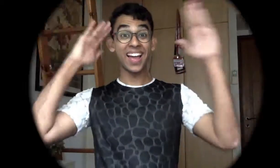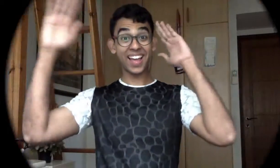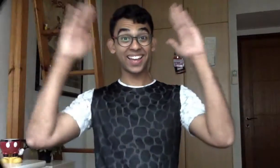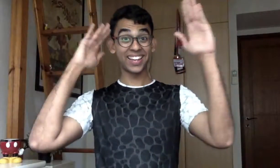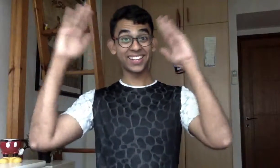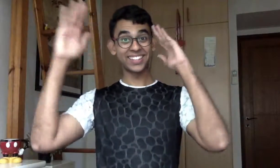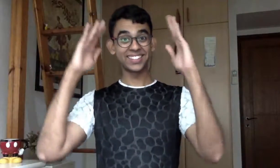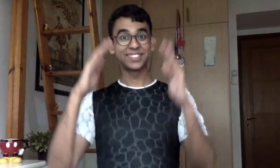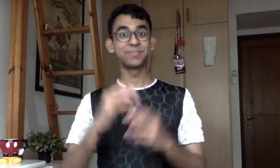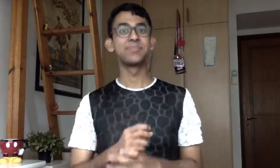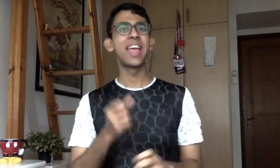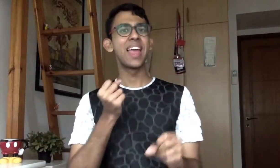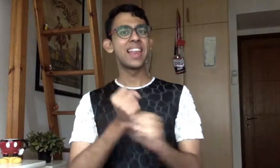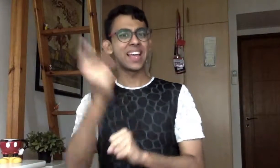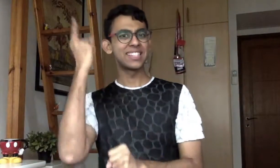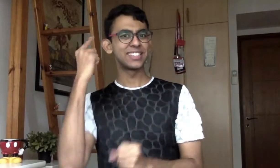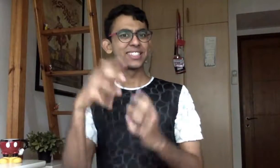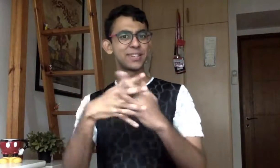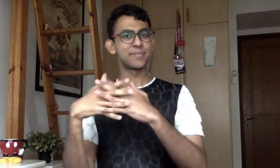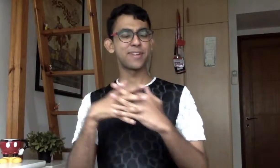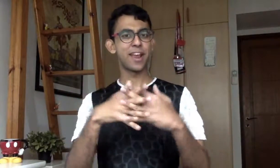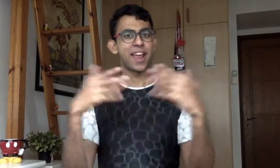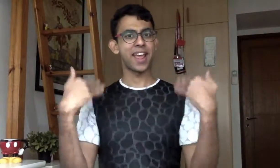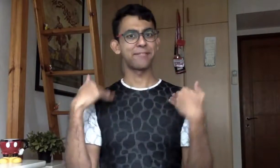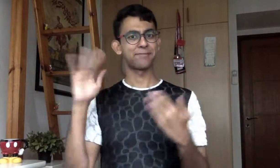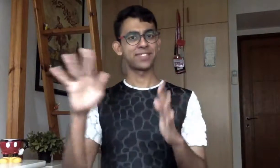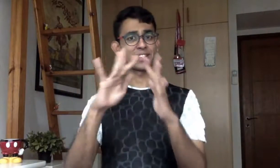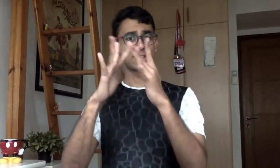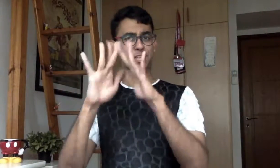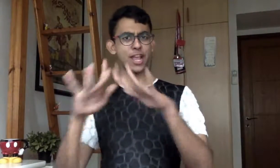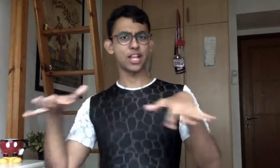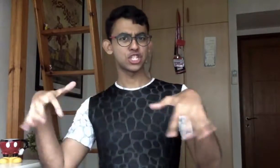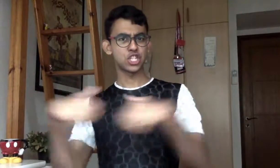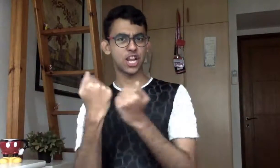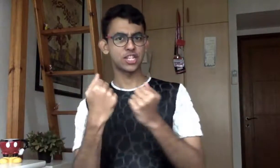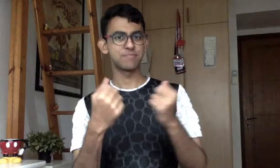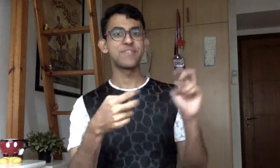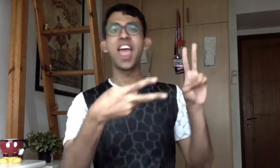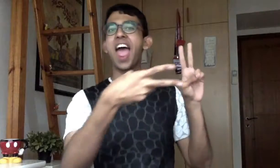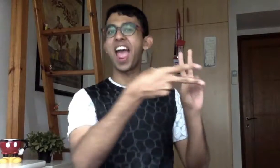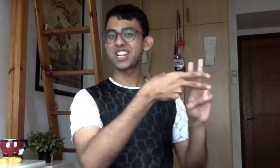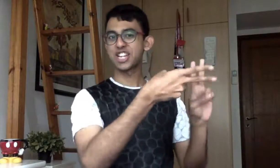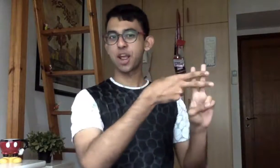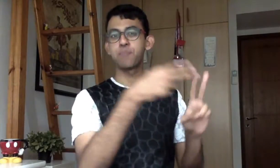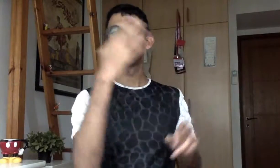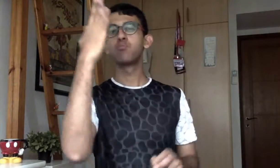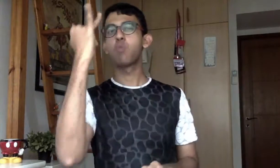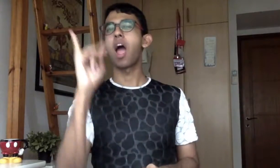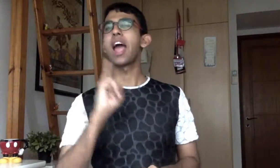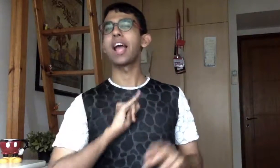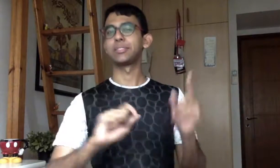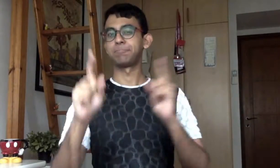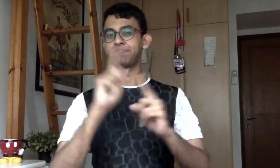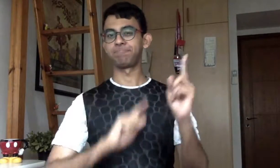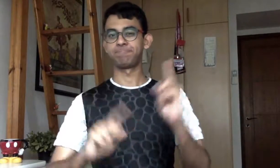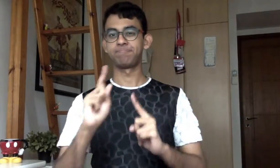Hi! Last year, there was an internet challenge in America: #WhyISign